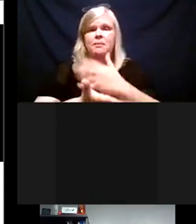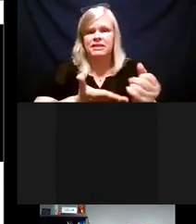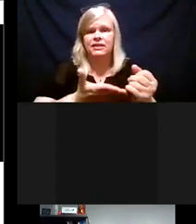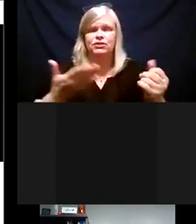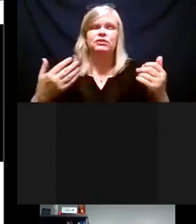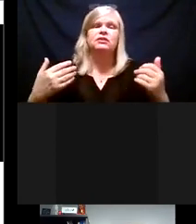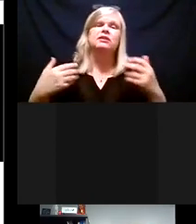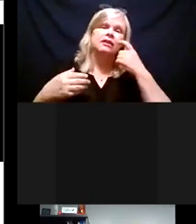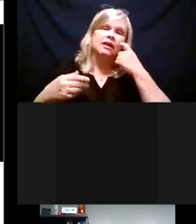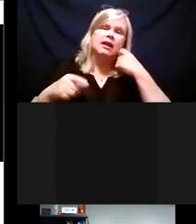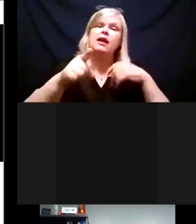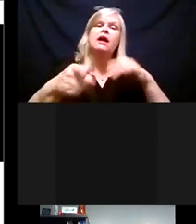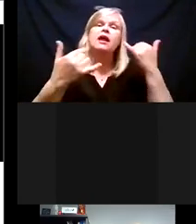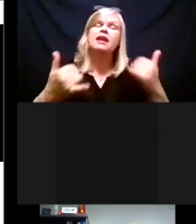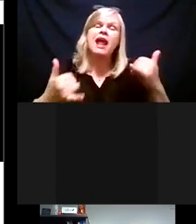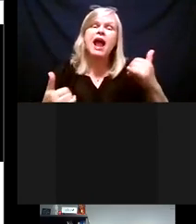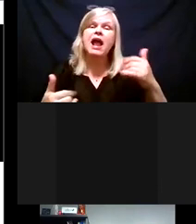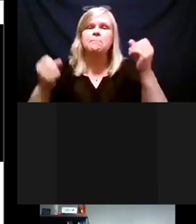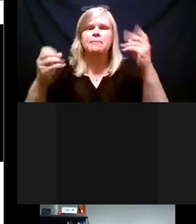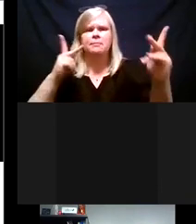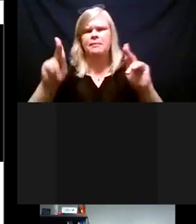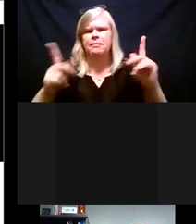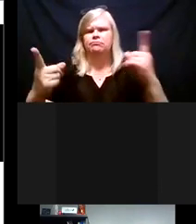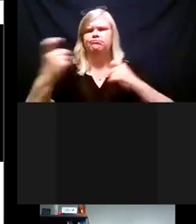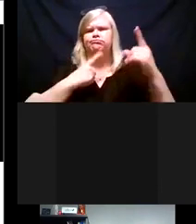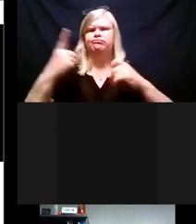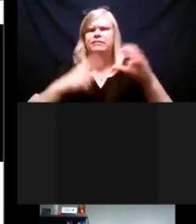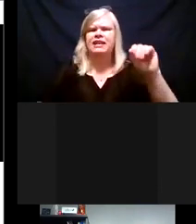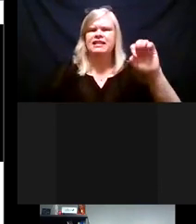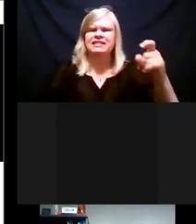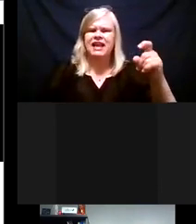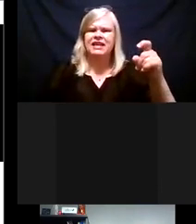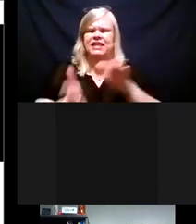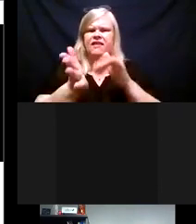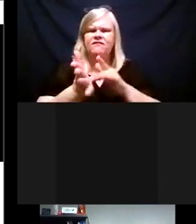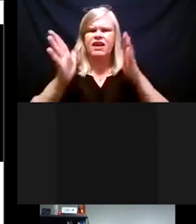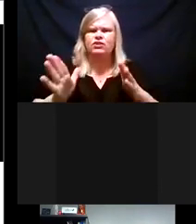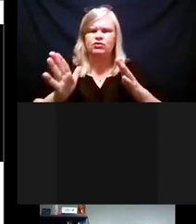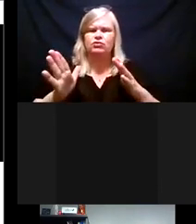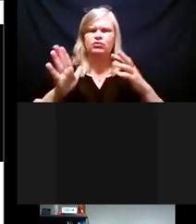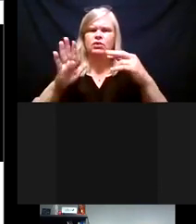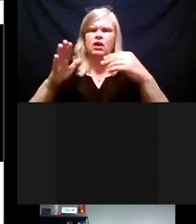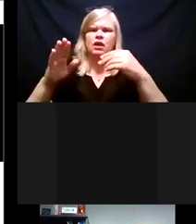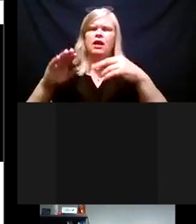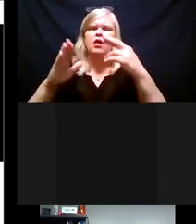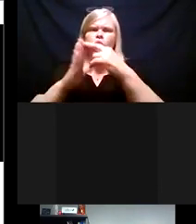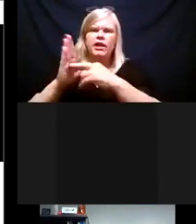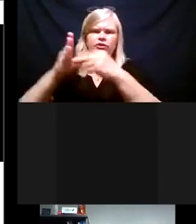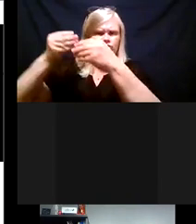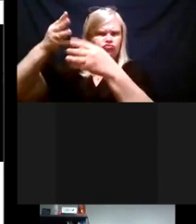QUESTIONS ABOUT IS THE SEX OFFENDER REGISTRY. SEX OFFENDER REGISTRY IS PRETTY COMPLICATED.